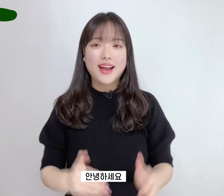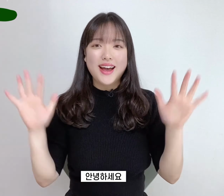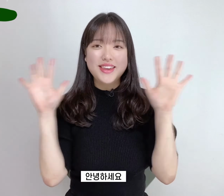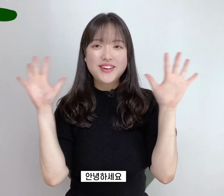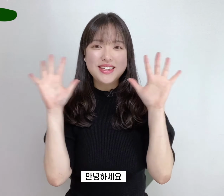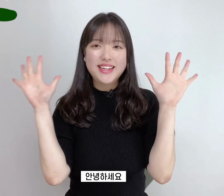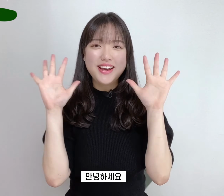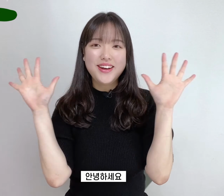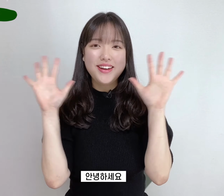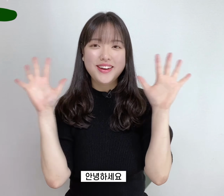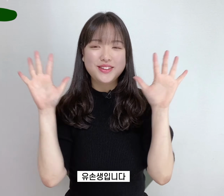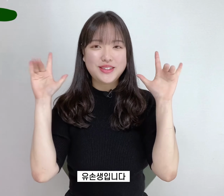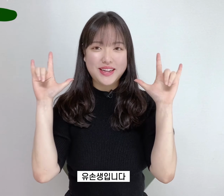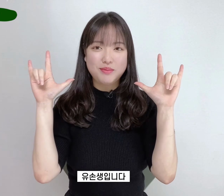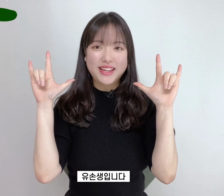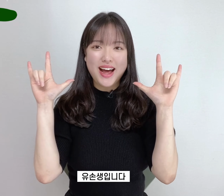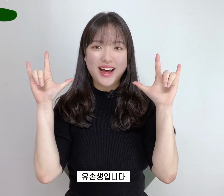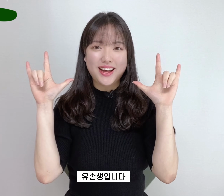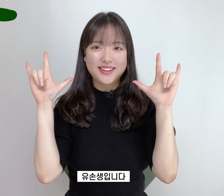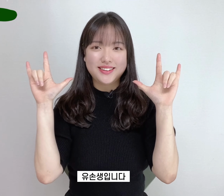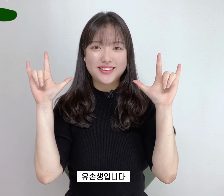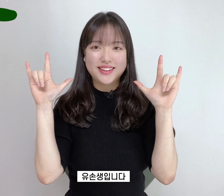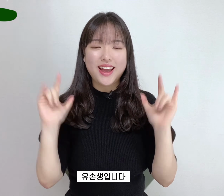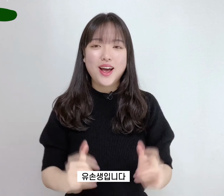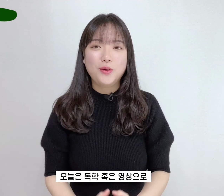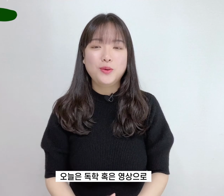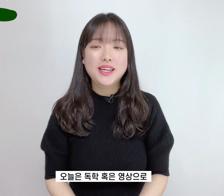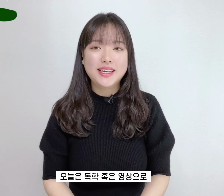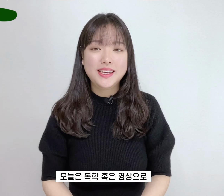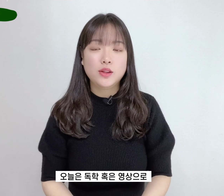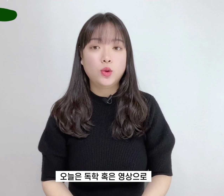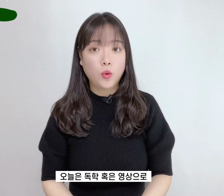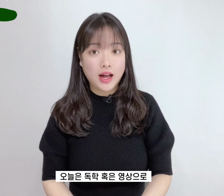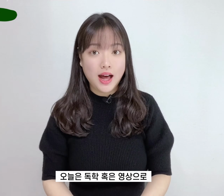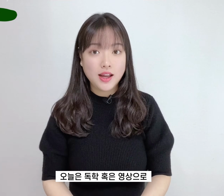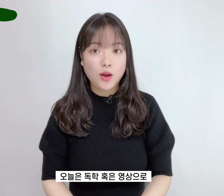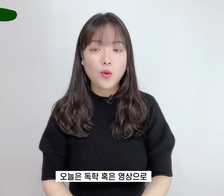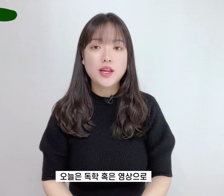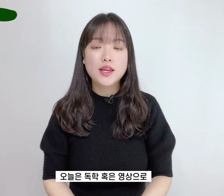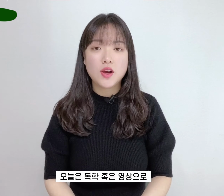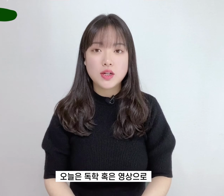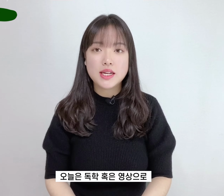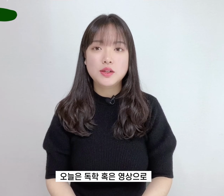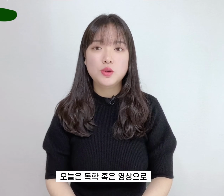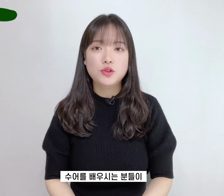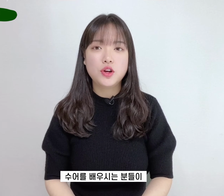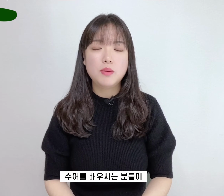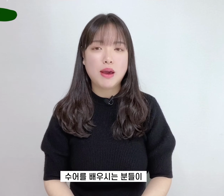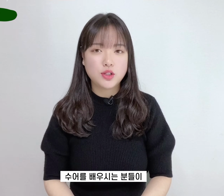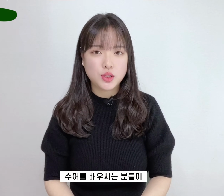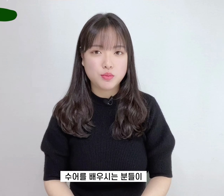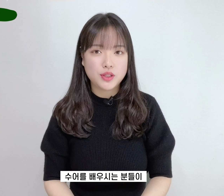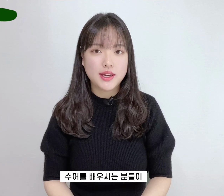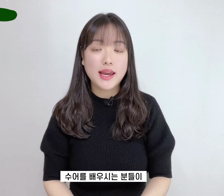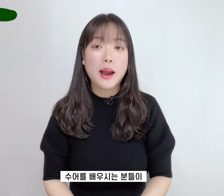Hello, I'm CODA-U Today, many people who are learning sign language by